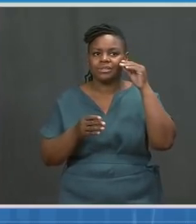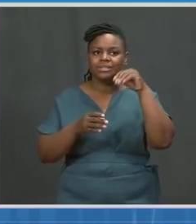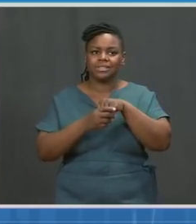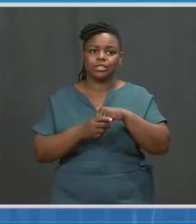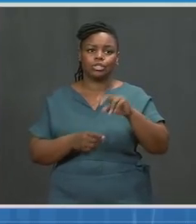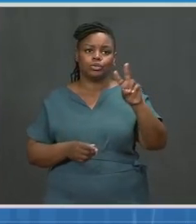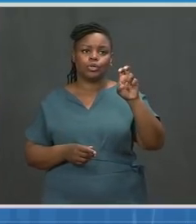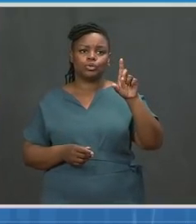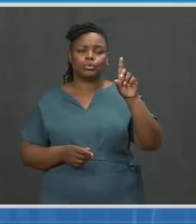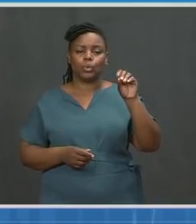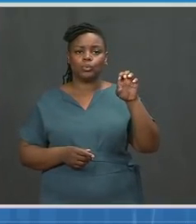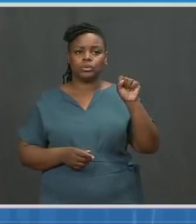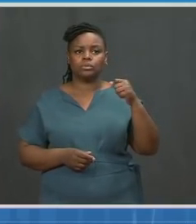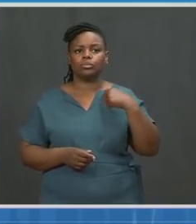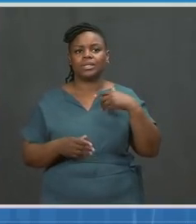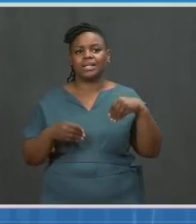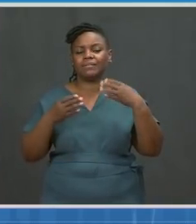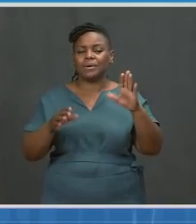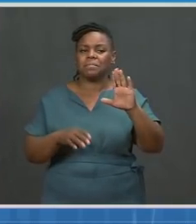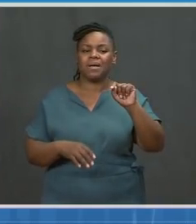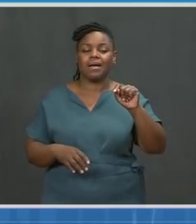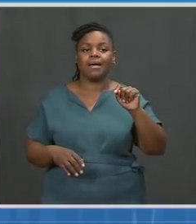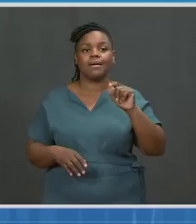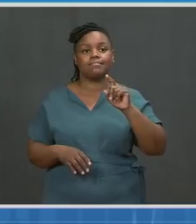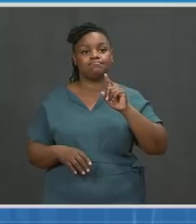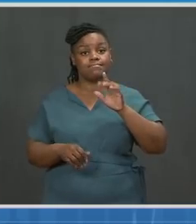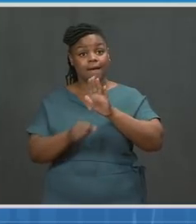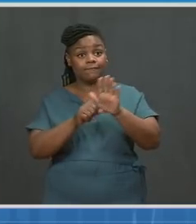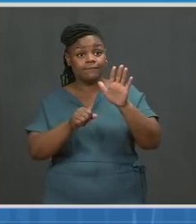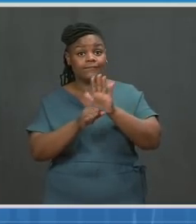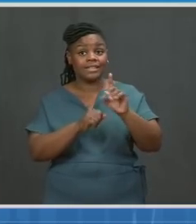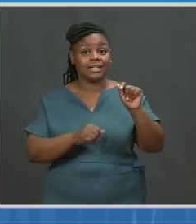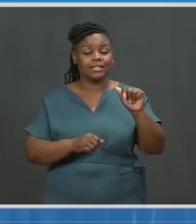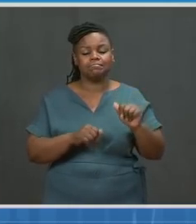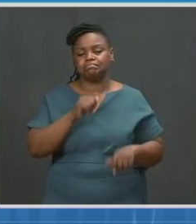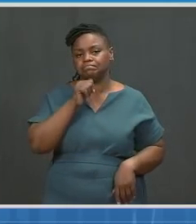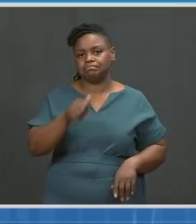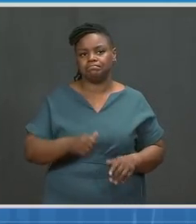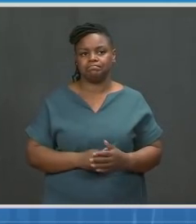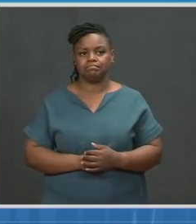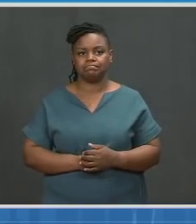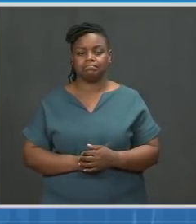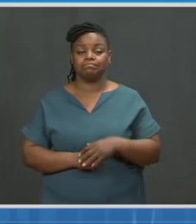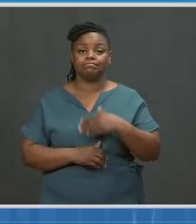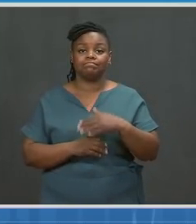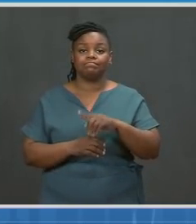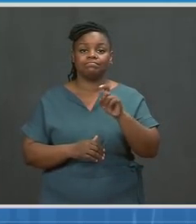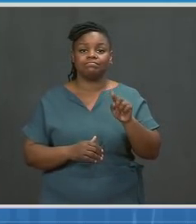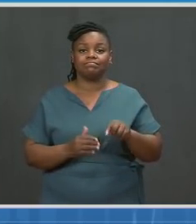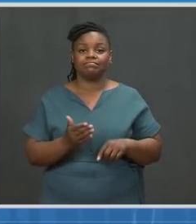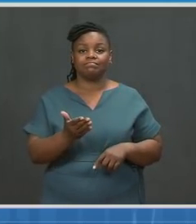The Press: So, not enough data yet -- early. Okay, next question. Moderator: All right. We've got time for one more question.